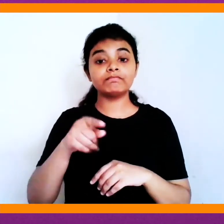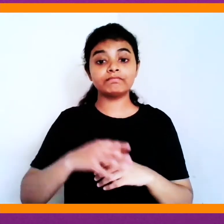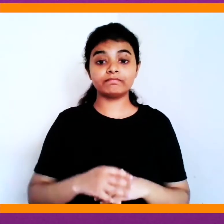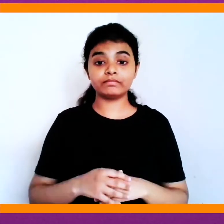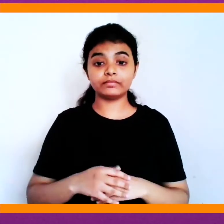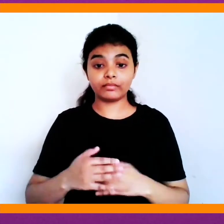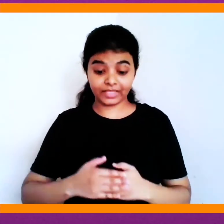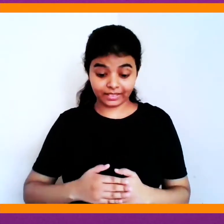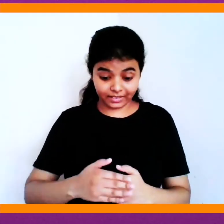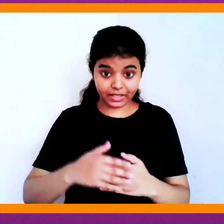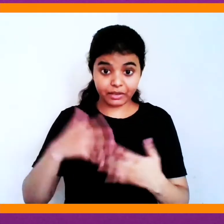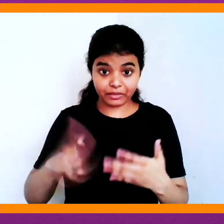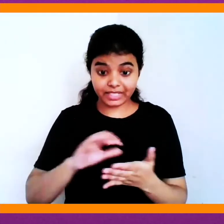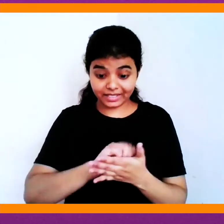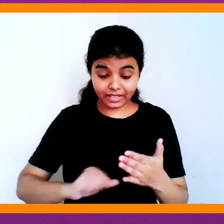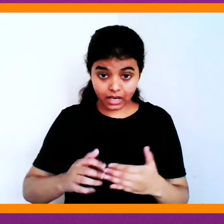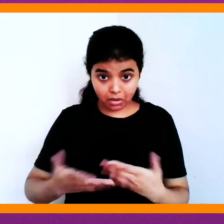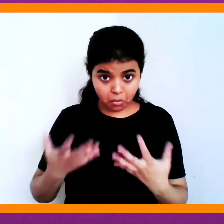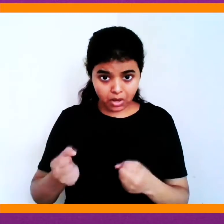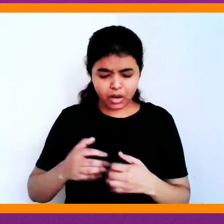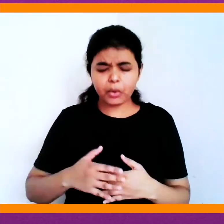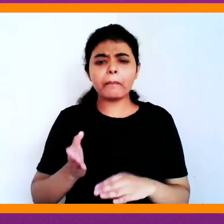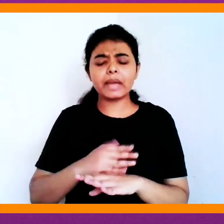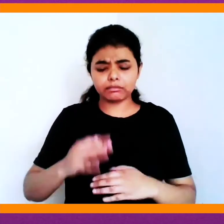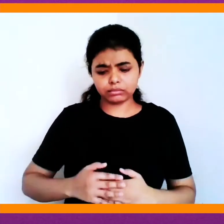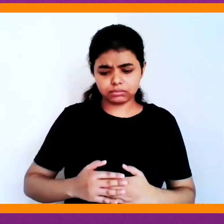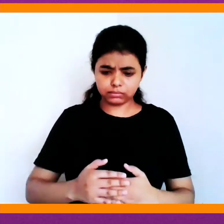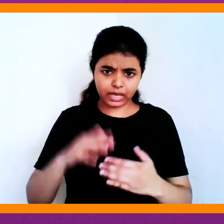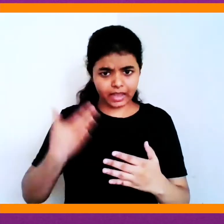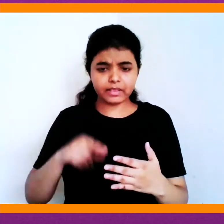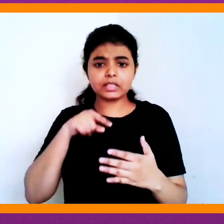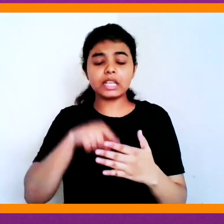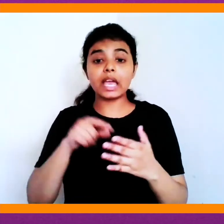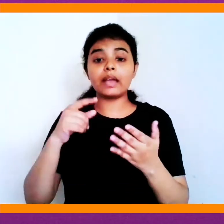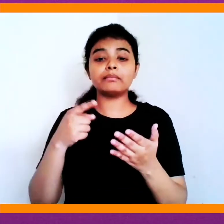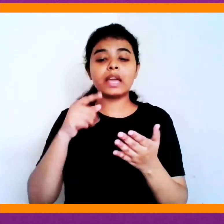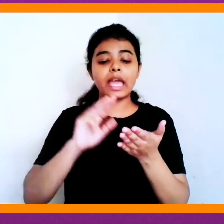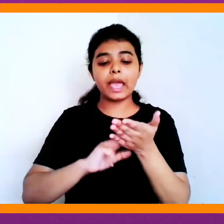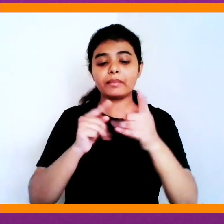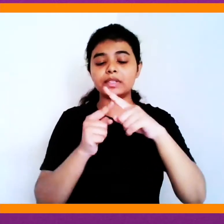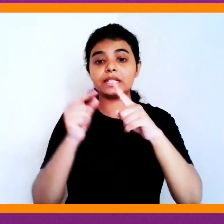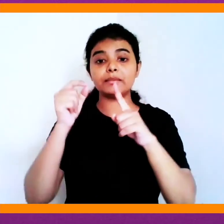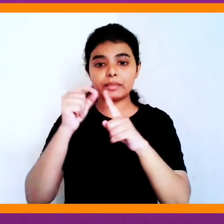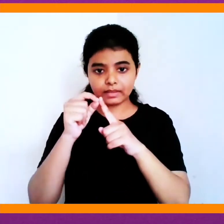in terms of abortions up to eight weeks of pregnancy a woman simply has to take what